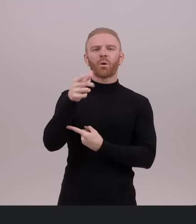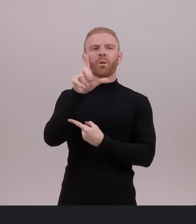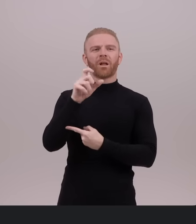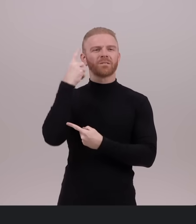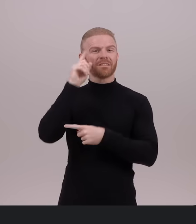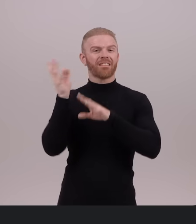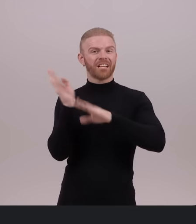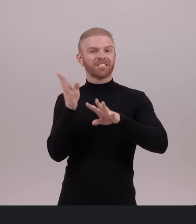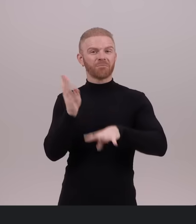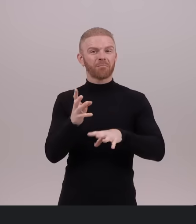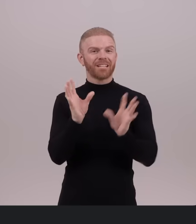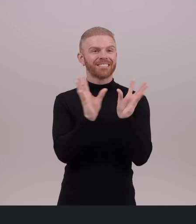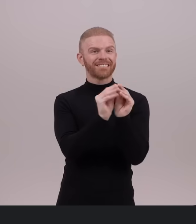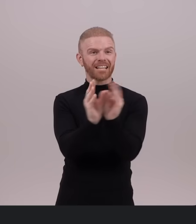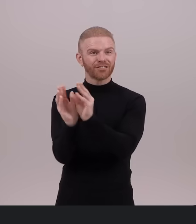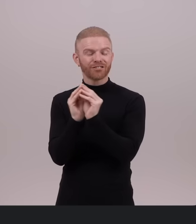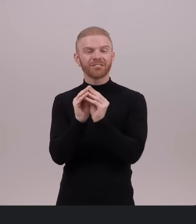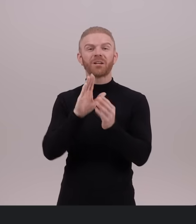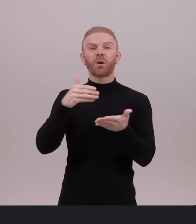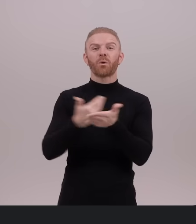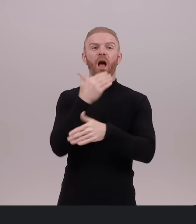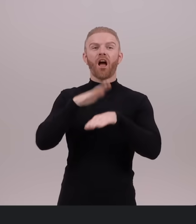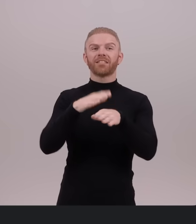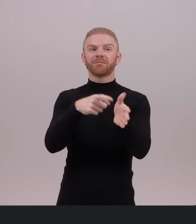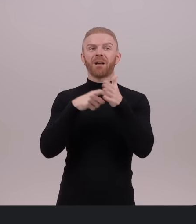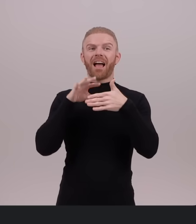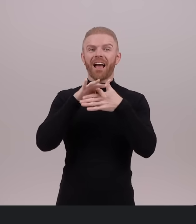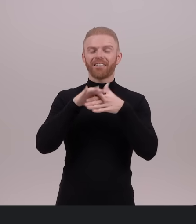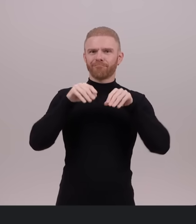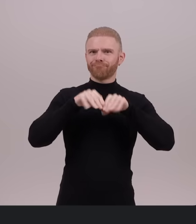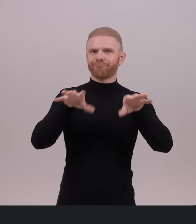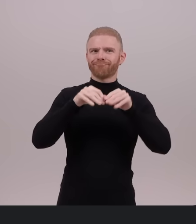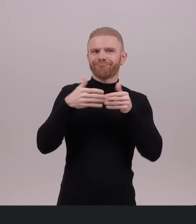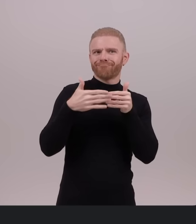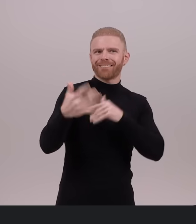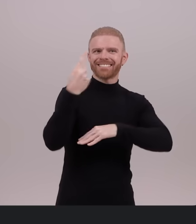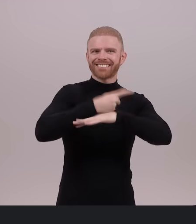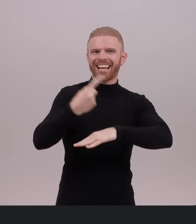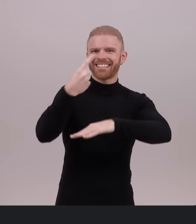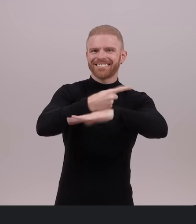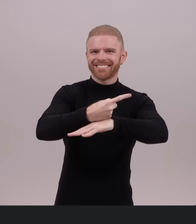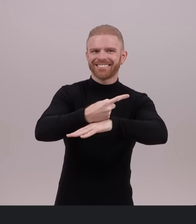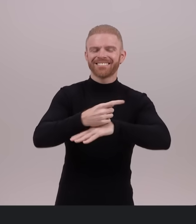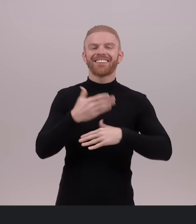the on-demand content we'll be releasing over the next few days. Thanks for coming and have an amazing I/O!